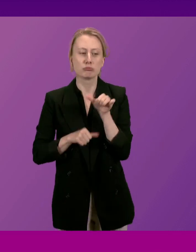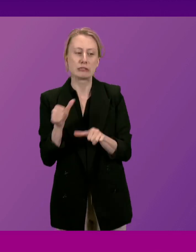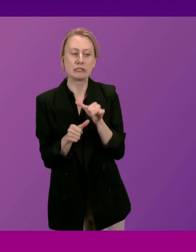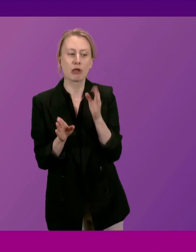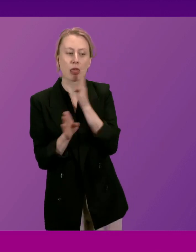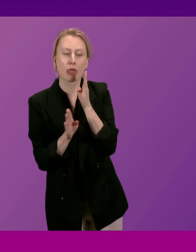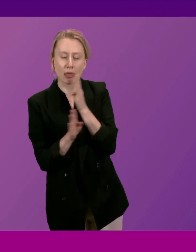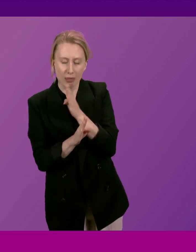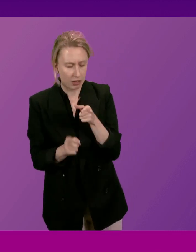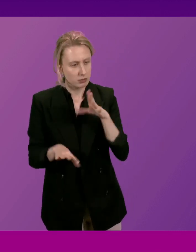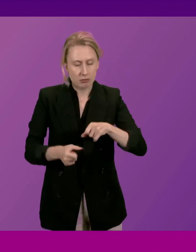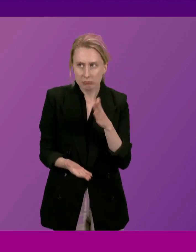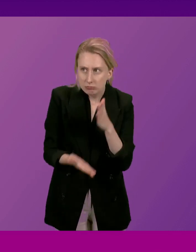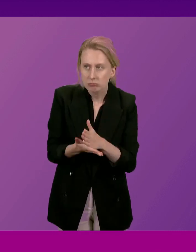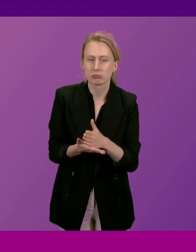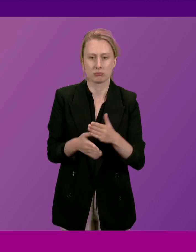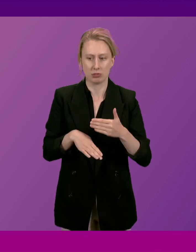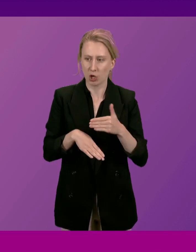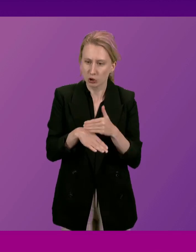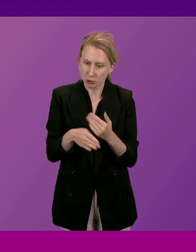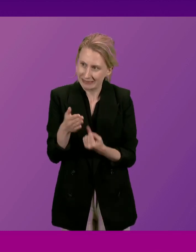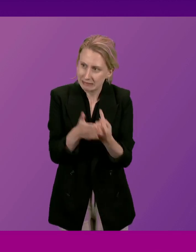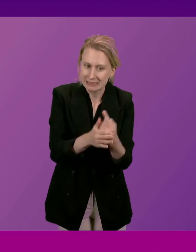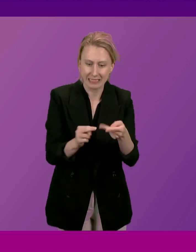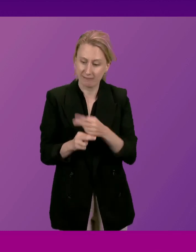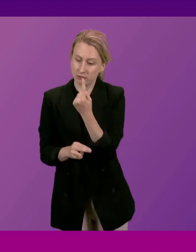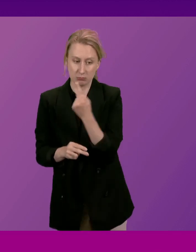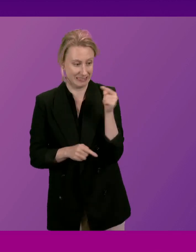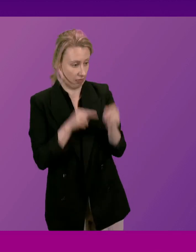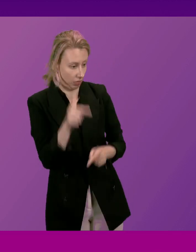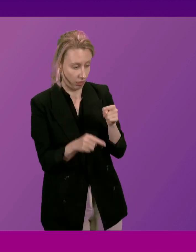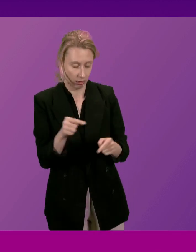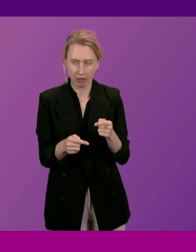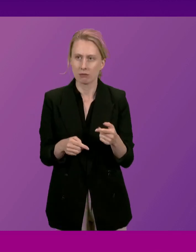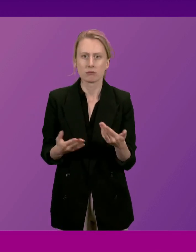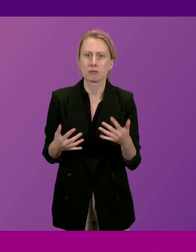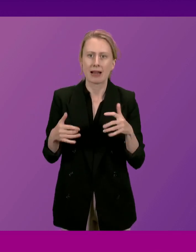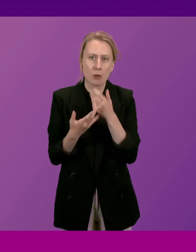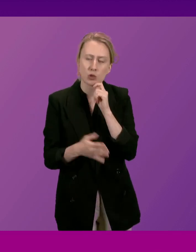putting real consequences in place for violent behaviour among youth ” She asks: